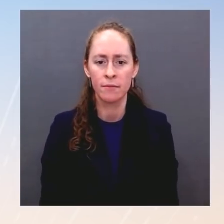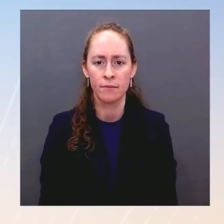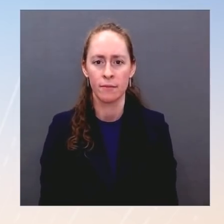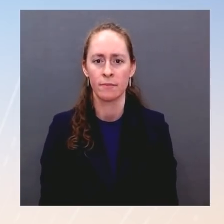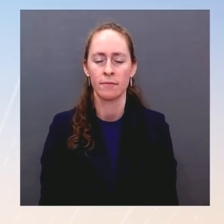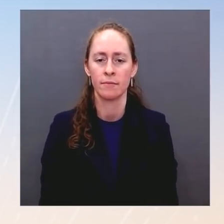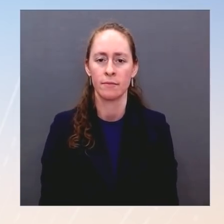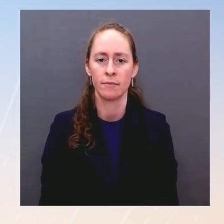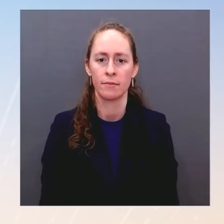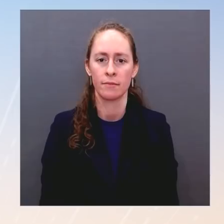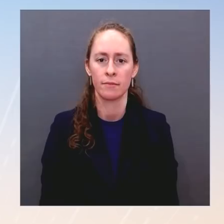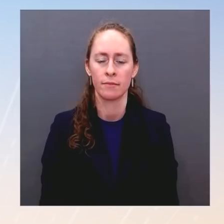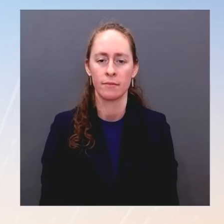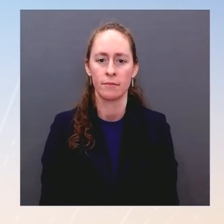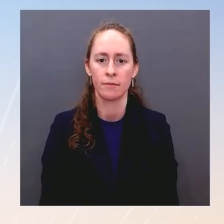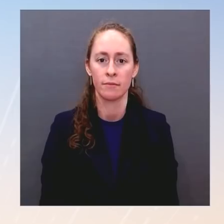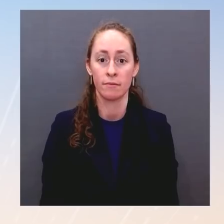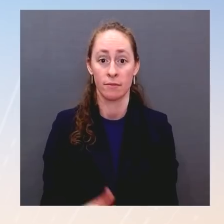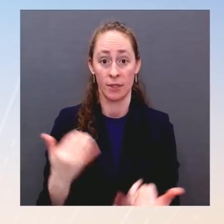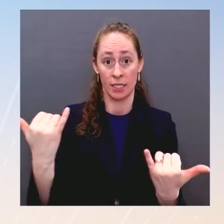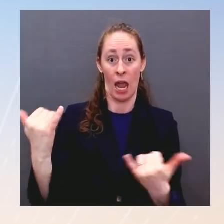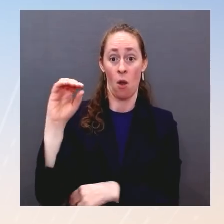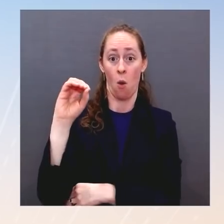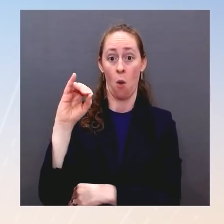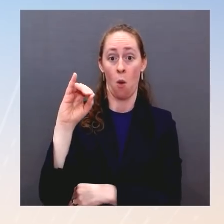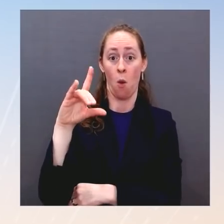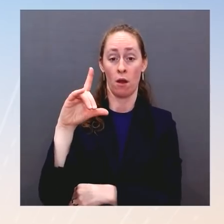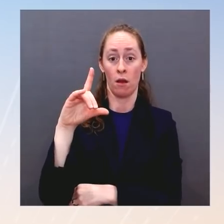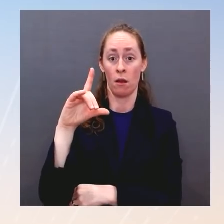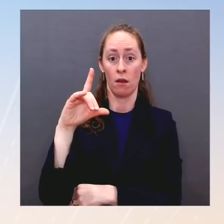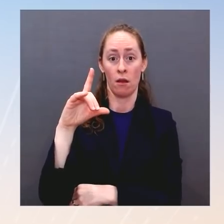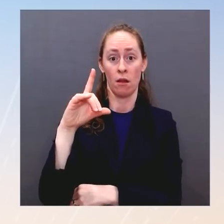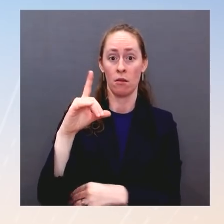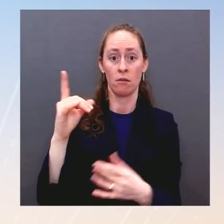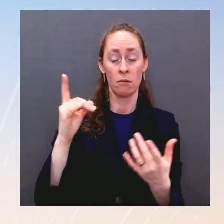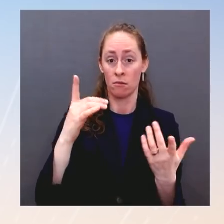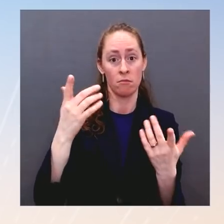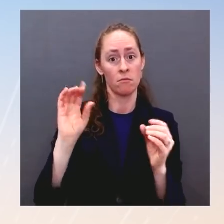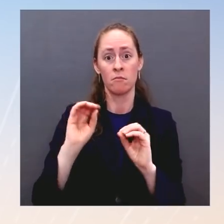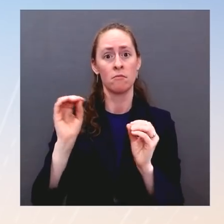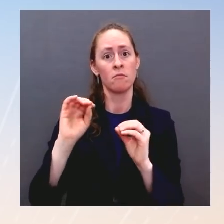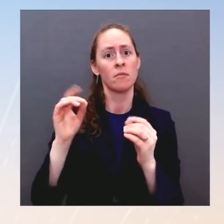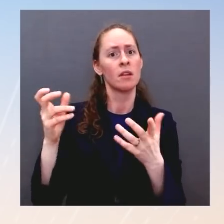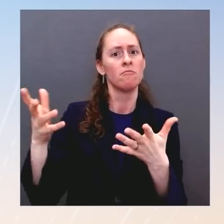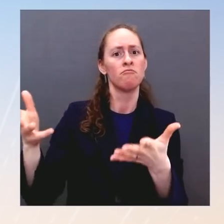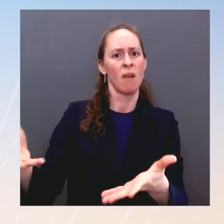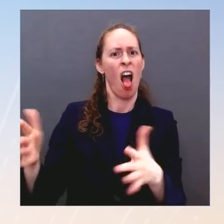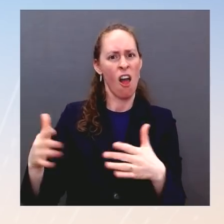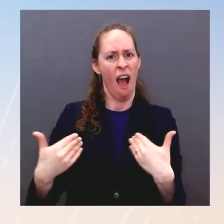so you should ask them about that. You know the President's view on reducing our dependence on foreign oil.